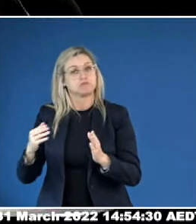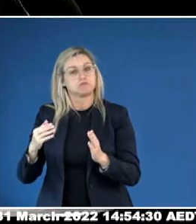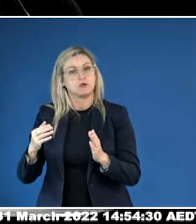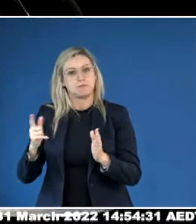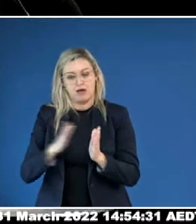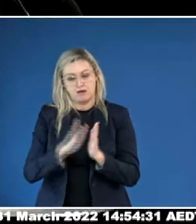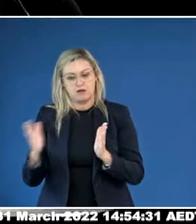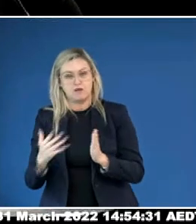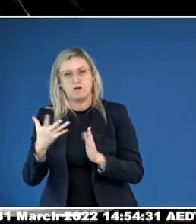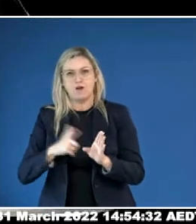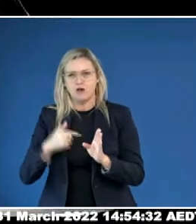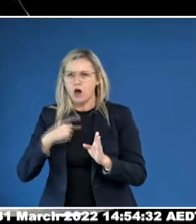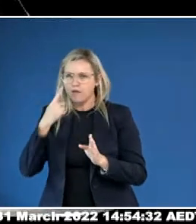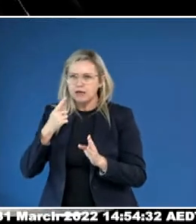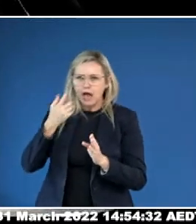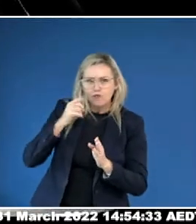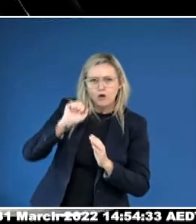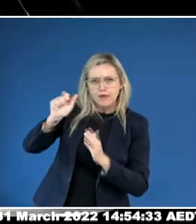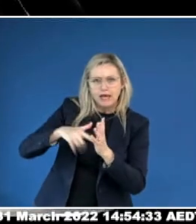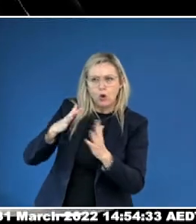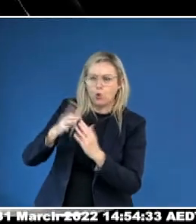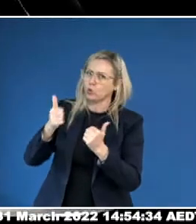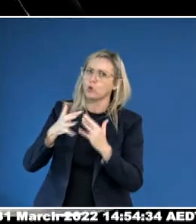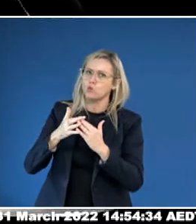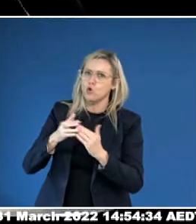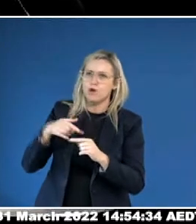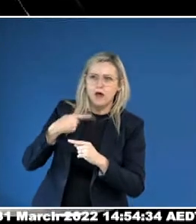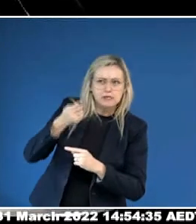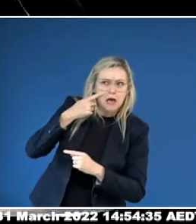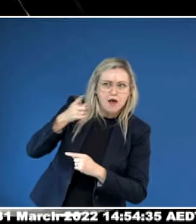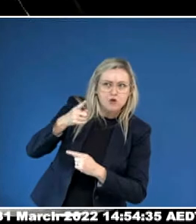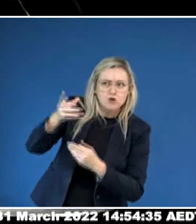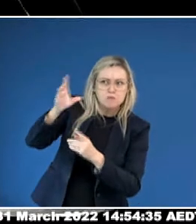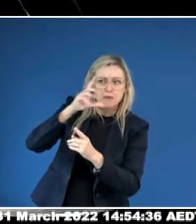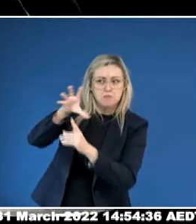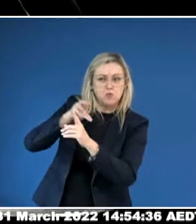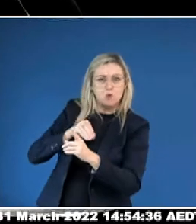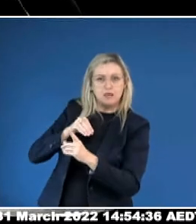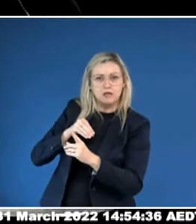things in it that I think we could learn from. And, again, I'm not saying it's great. The best one I would say is probably the Istanbul Convention.